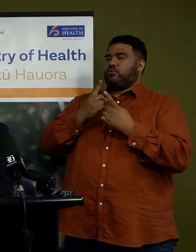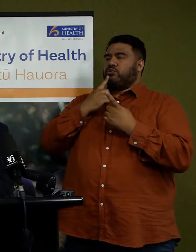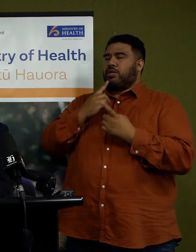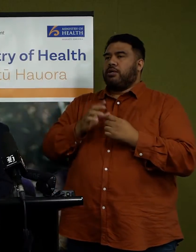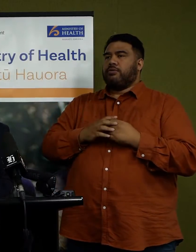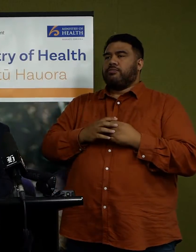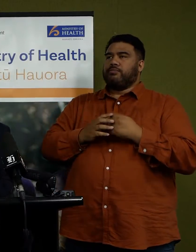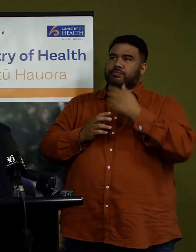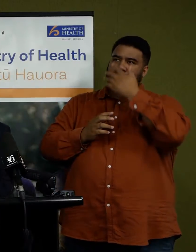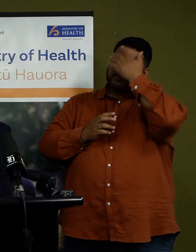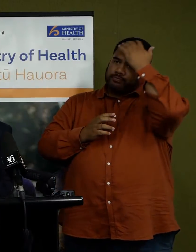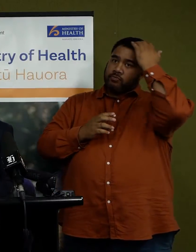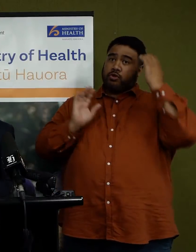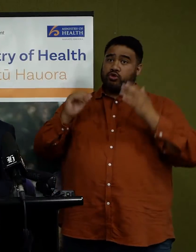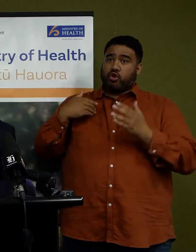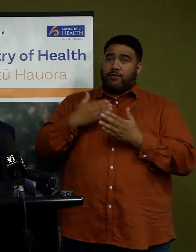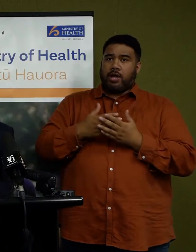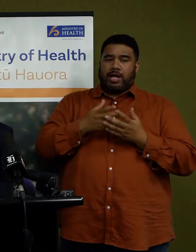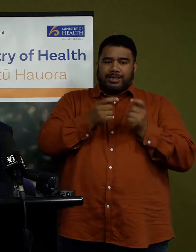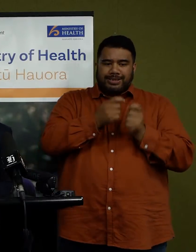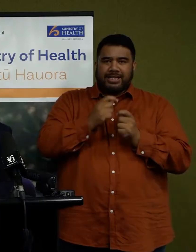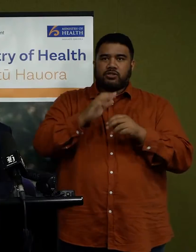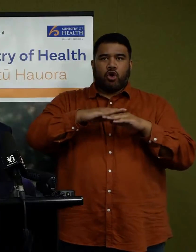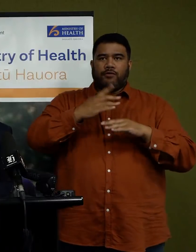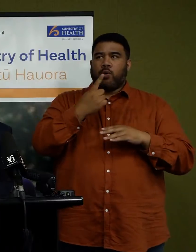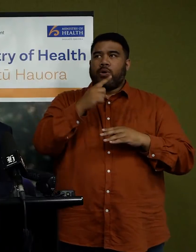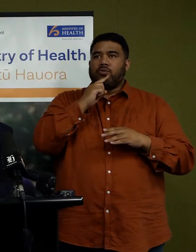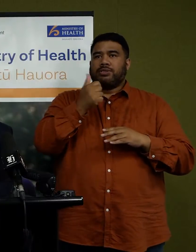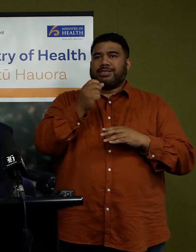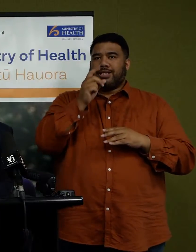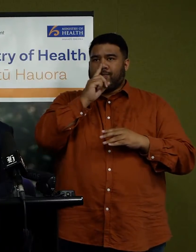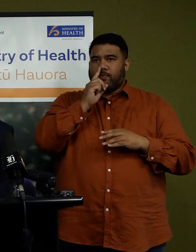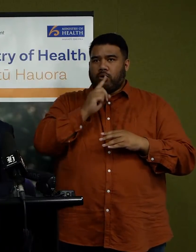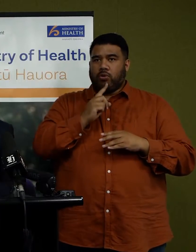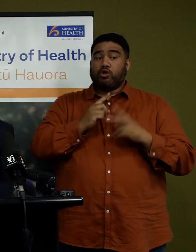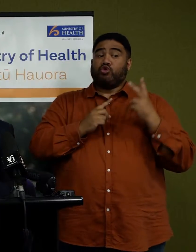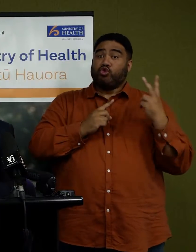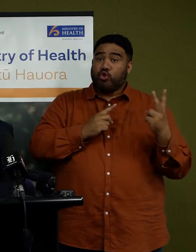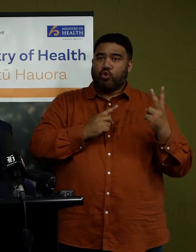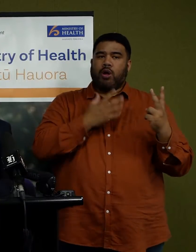we've done over 160 tests, and over two a positive-- only two are positive.